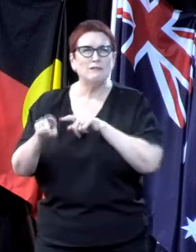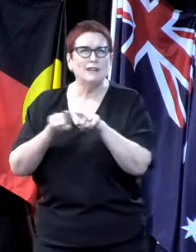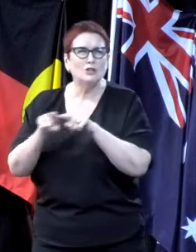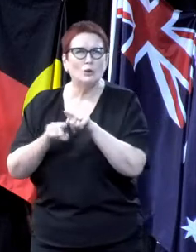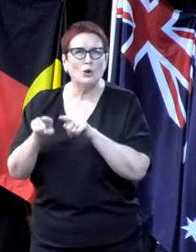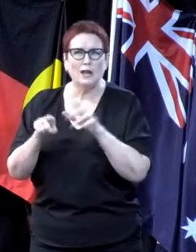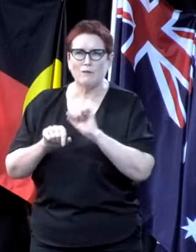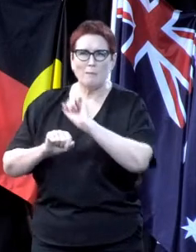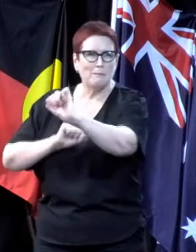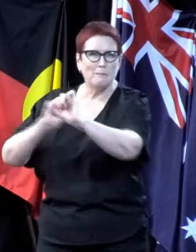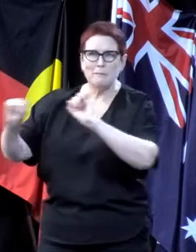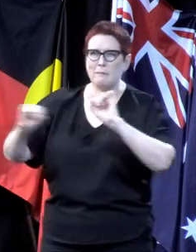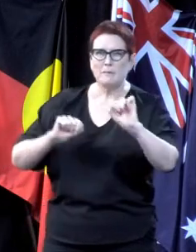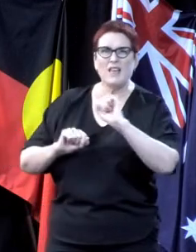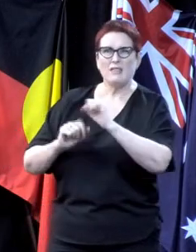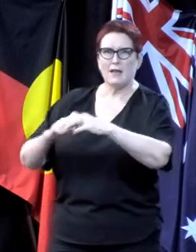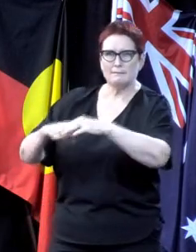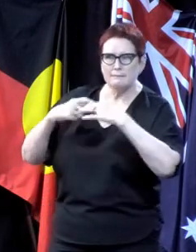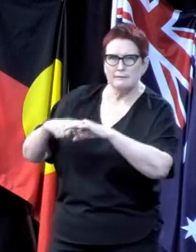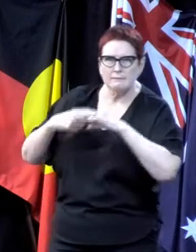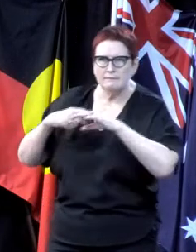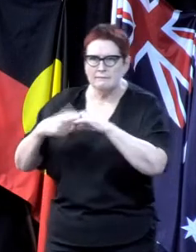of their own direct questioning, we're certainly seeing